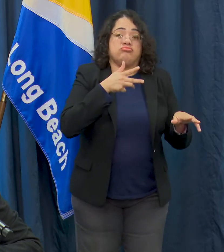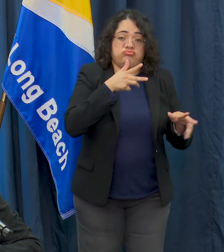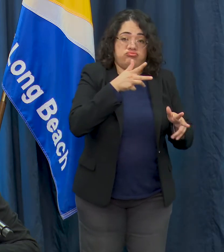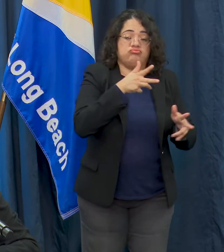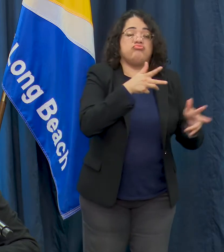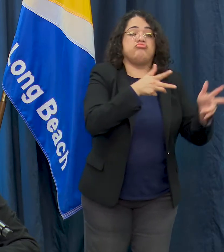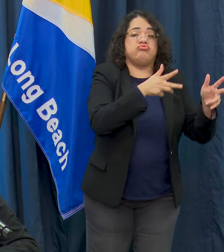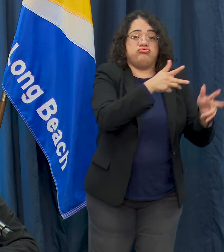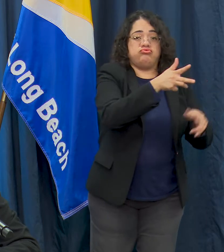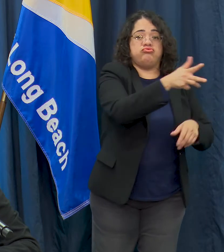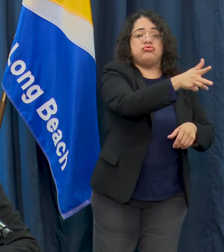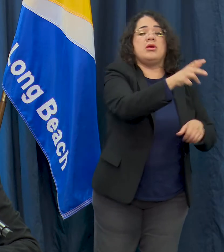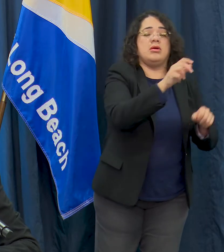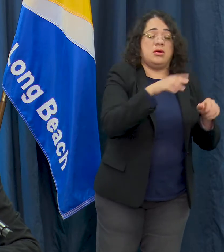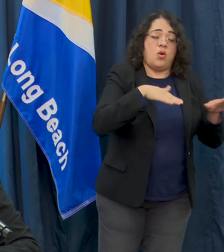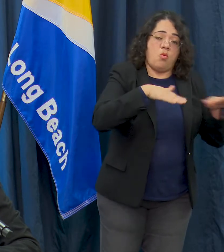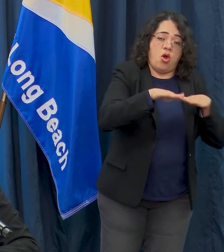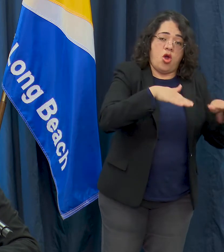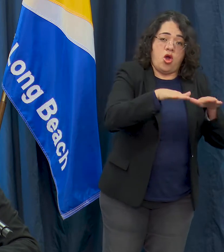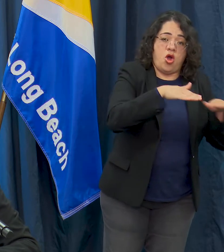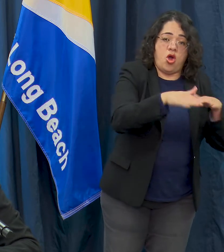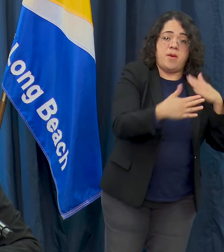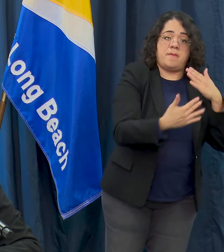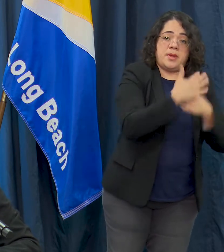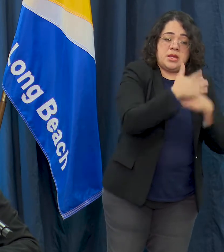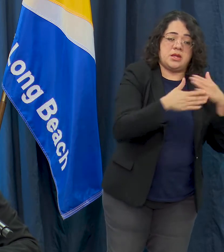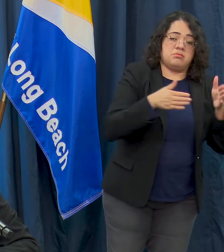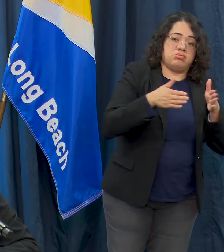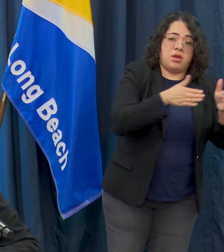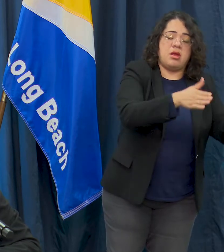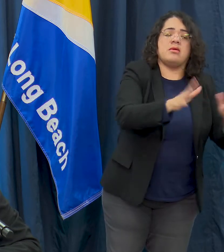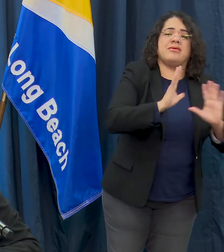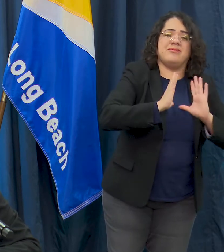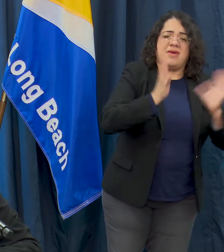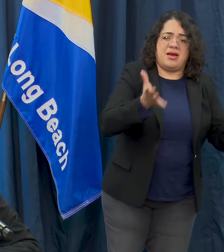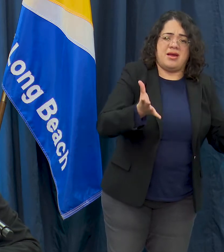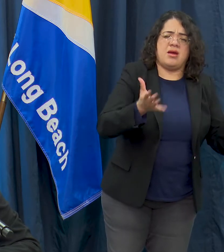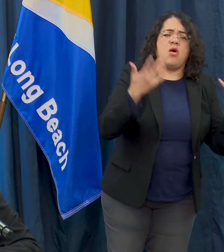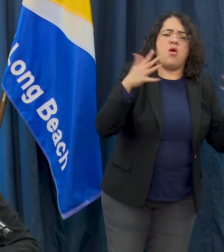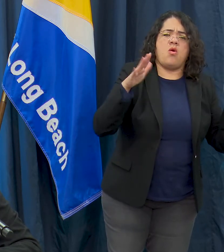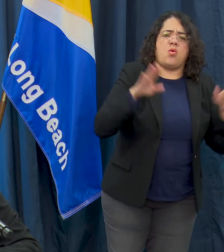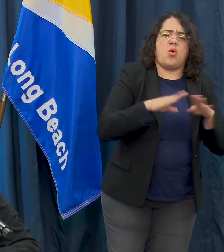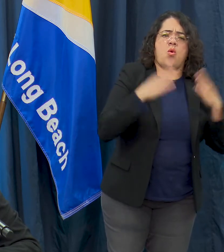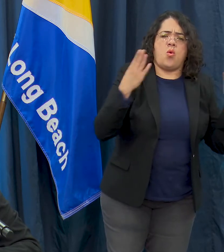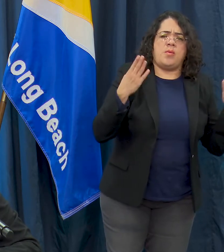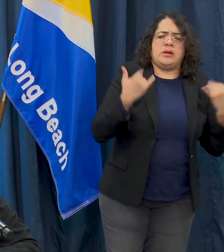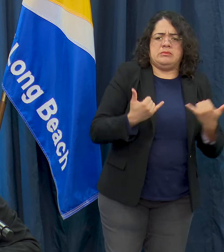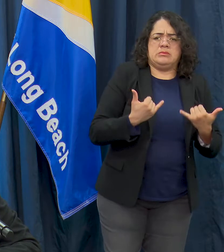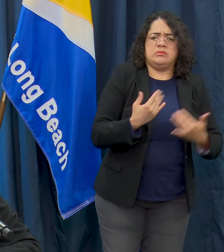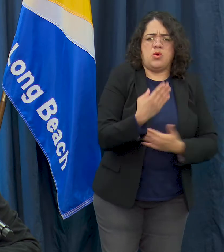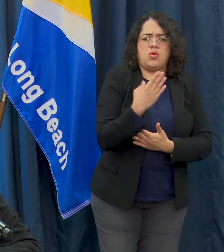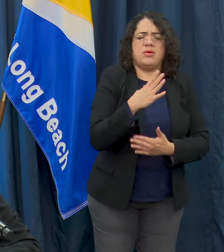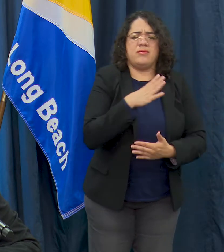already open and we expect to tomorrow put out all of our information as it